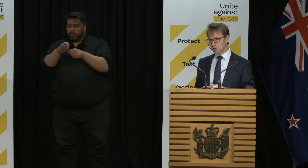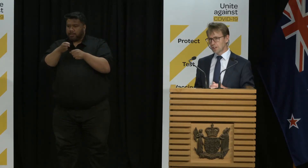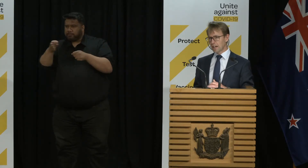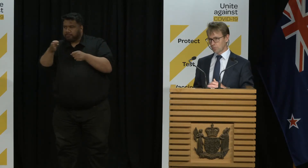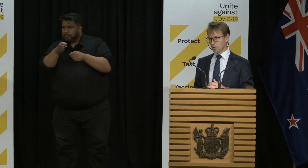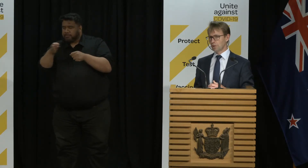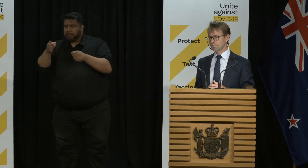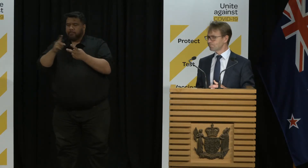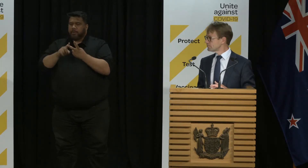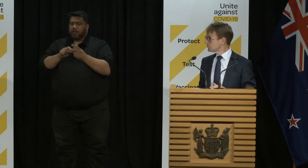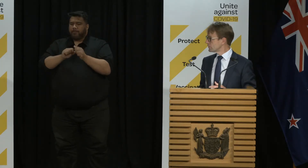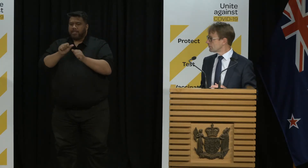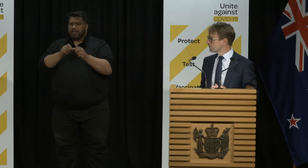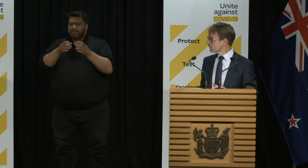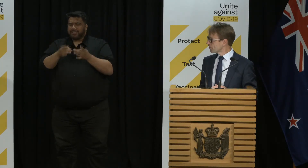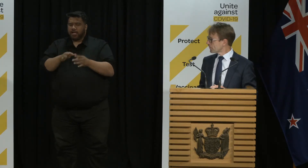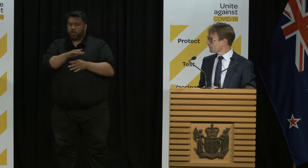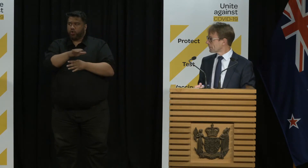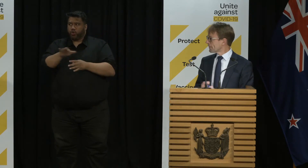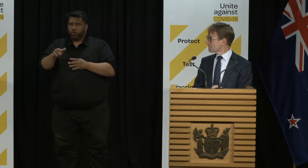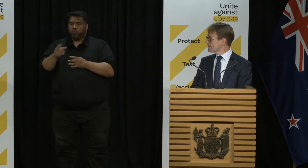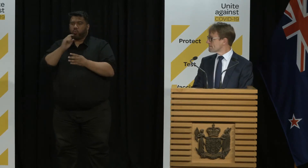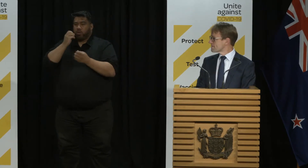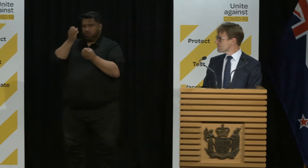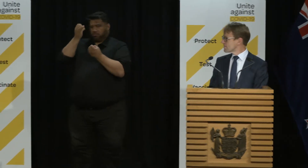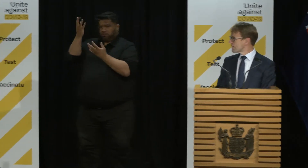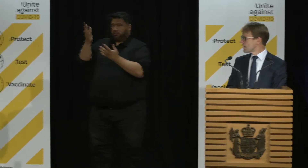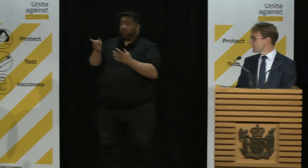advice to the Minister which